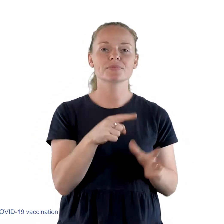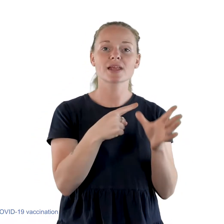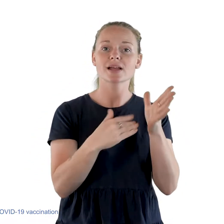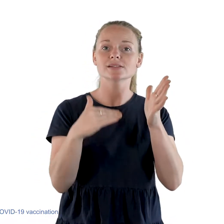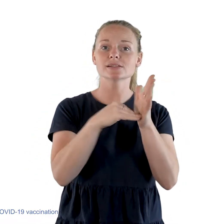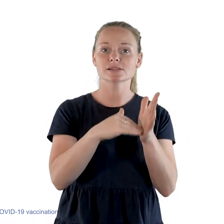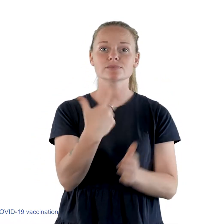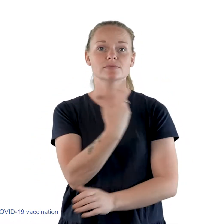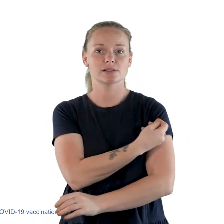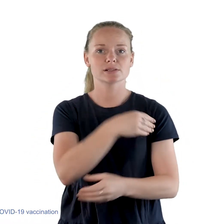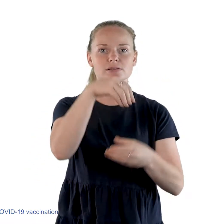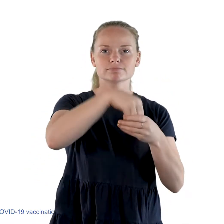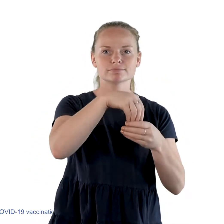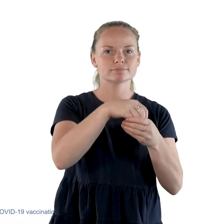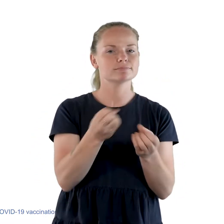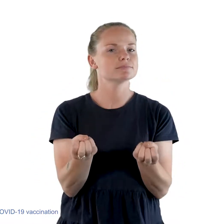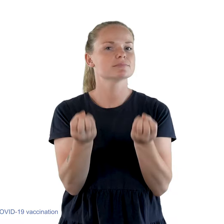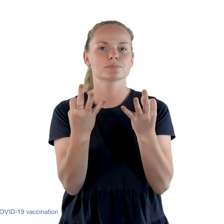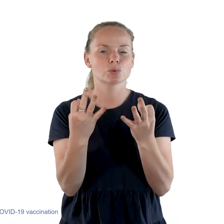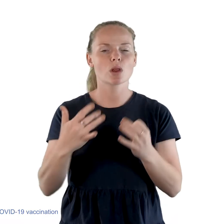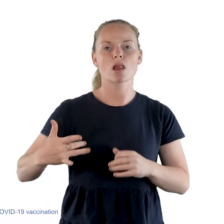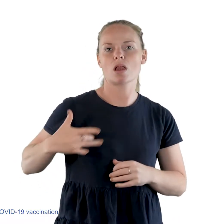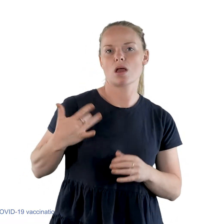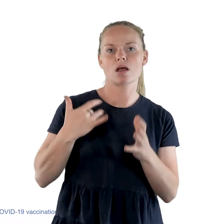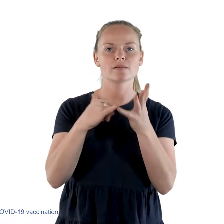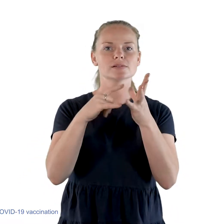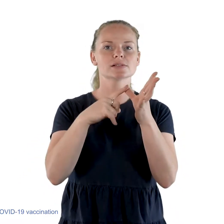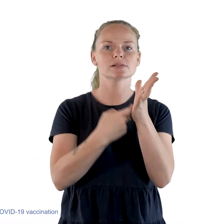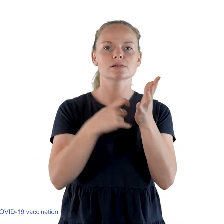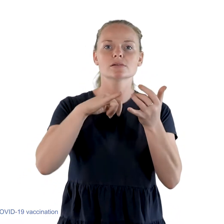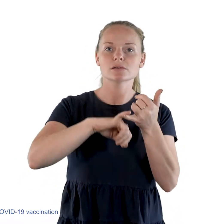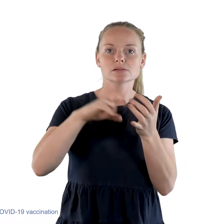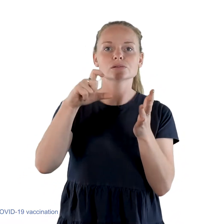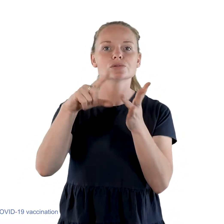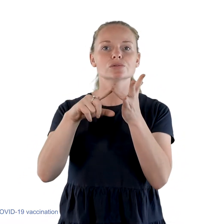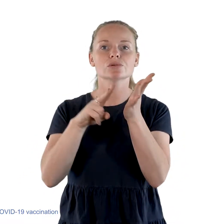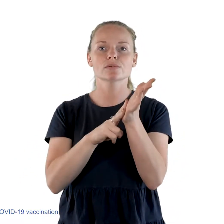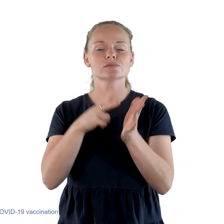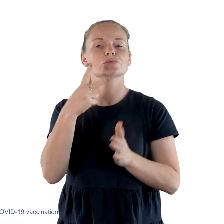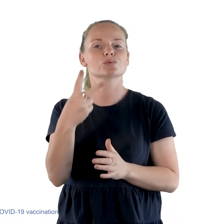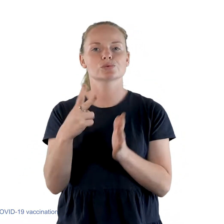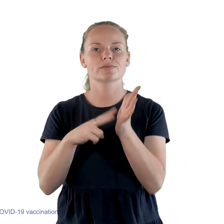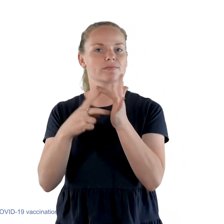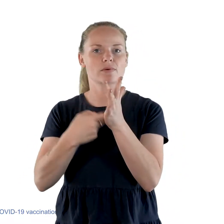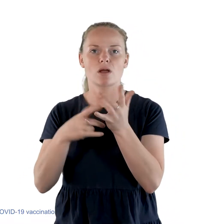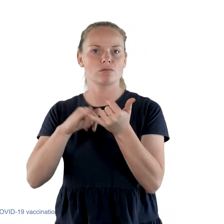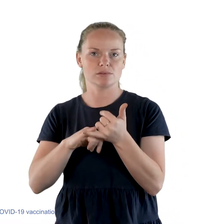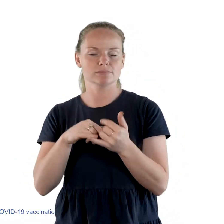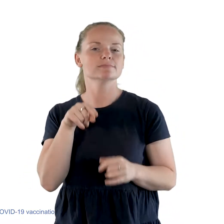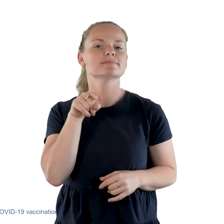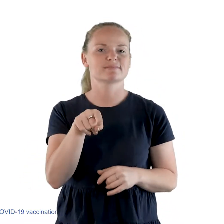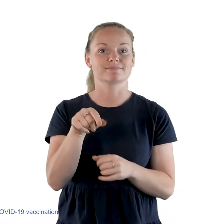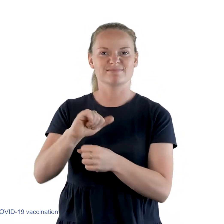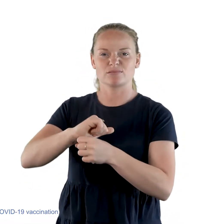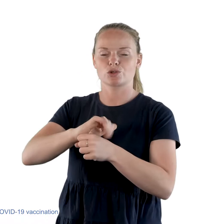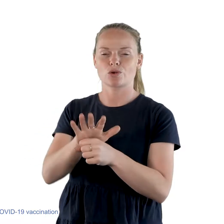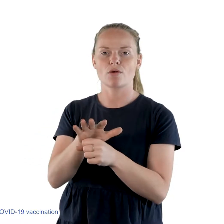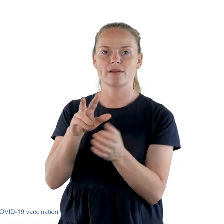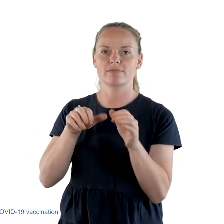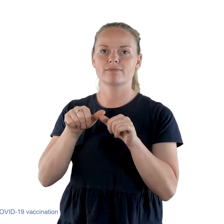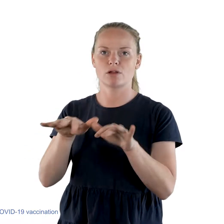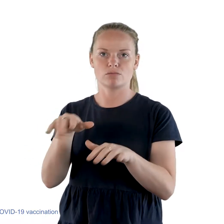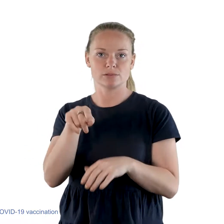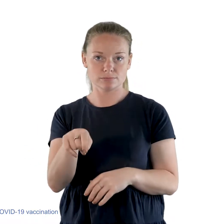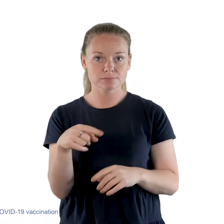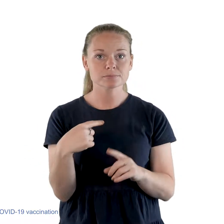The AstraZeneca COVID-19 vaccine does not contain any live SARS-CoV-2 virus (the virus that causes COVID-19),